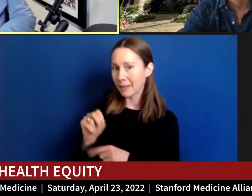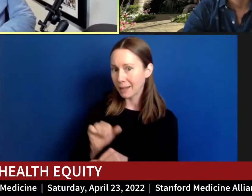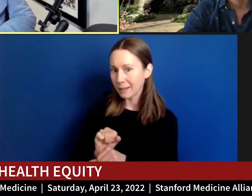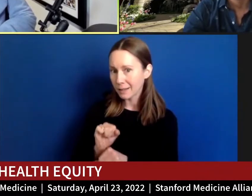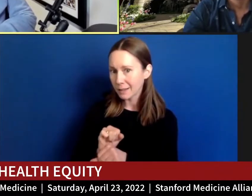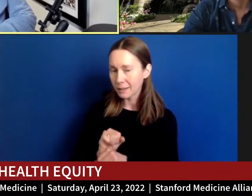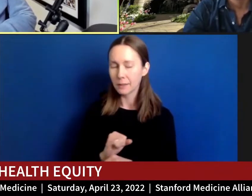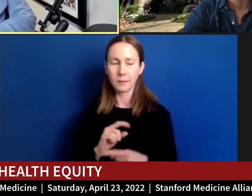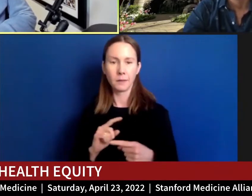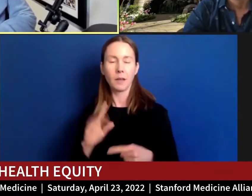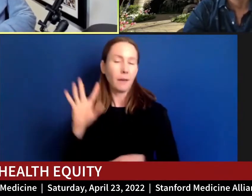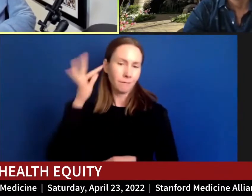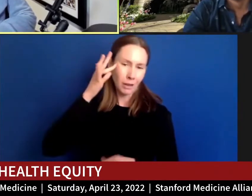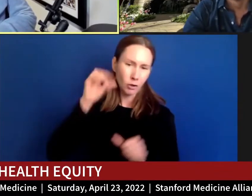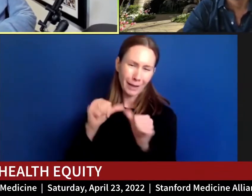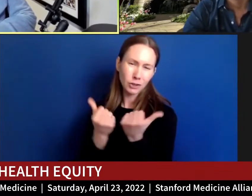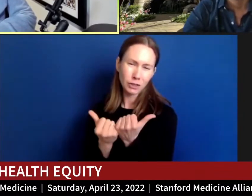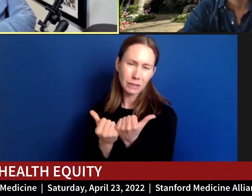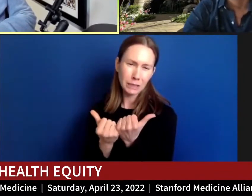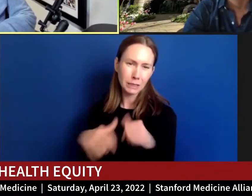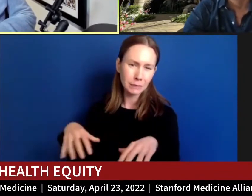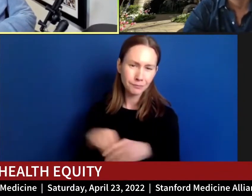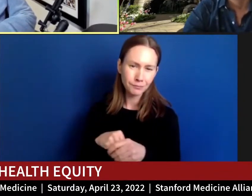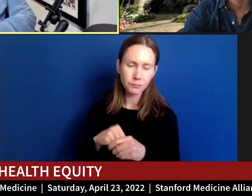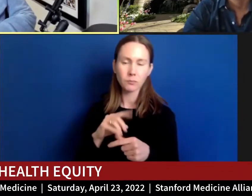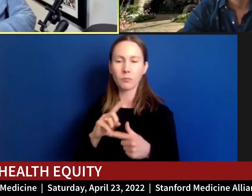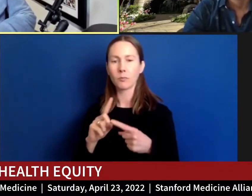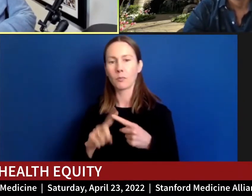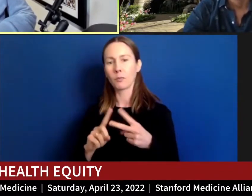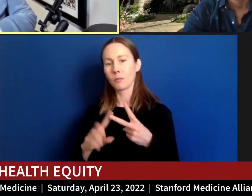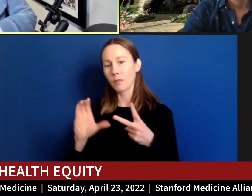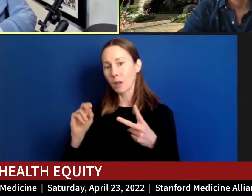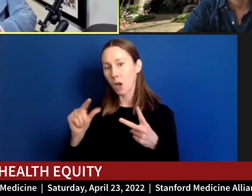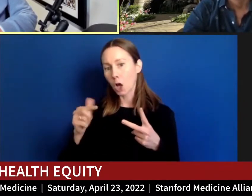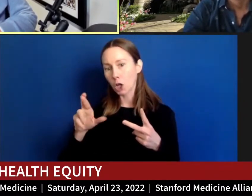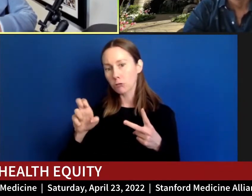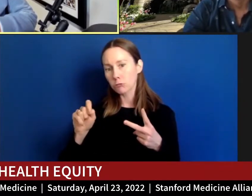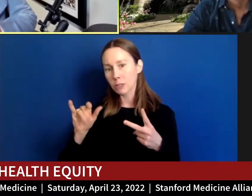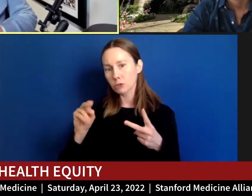by federal agencies. It's going to take some congressional action by legislation. And others